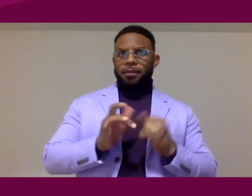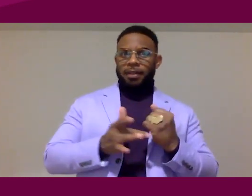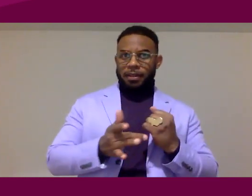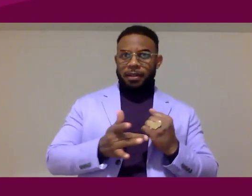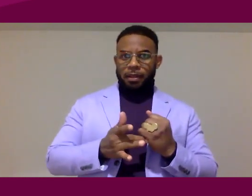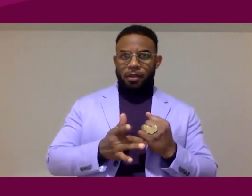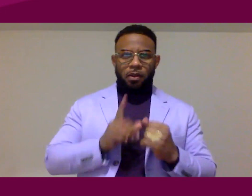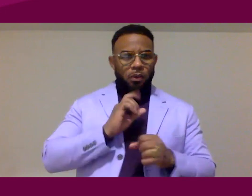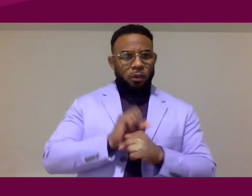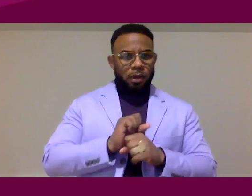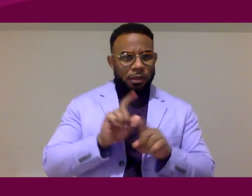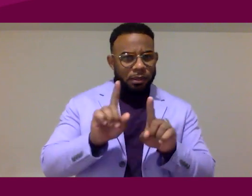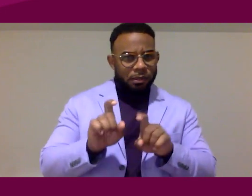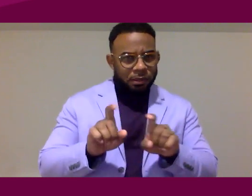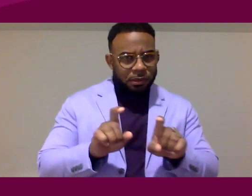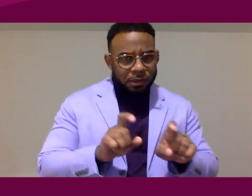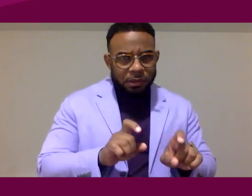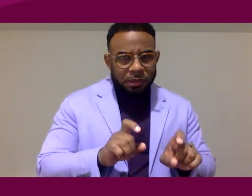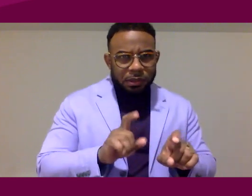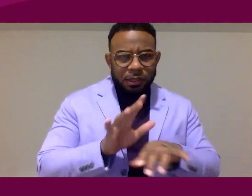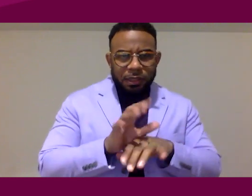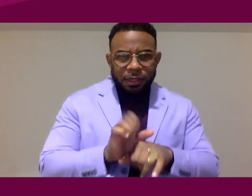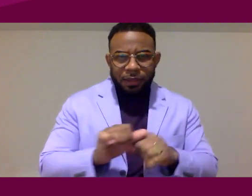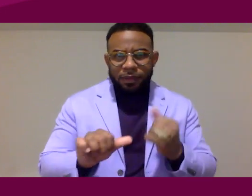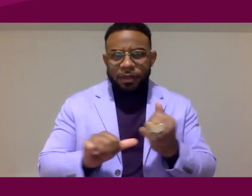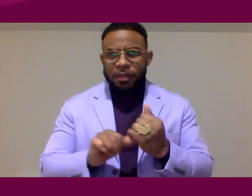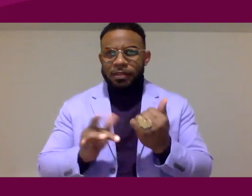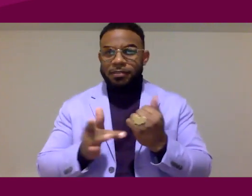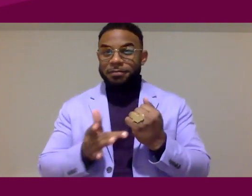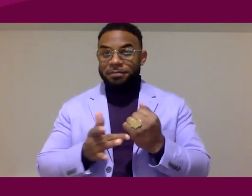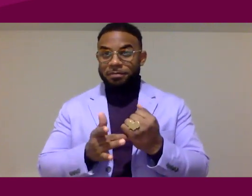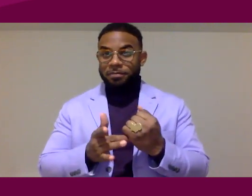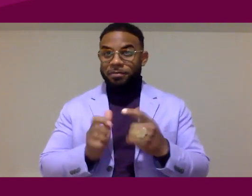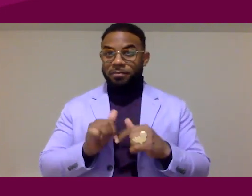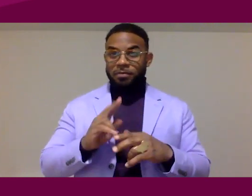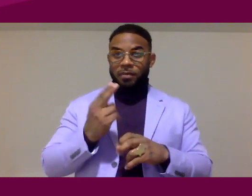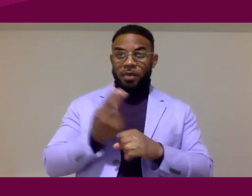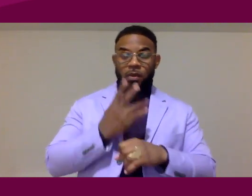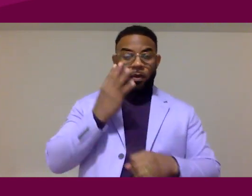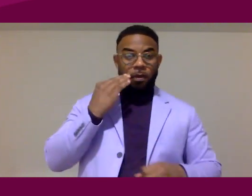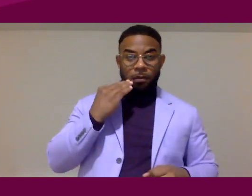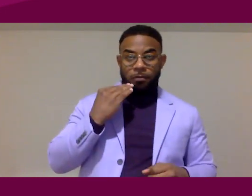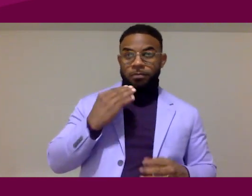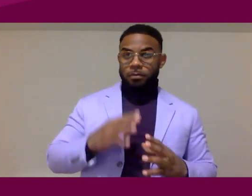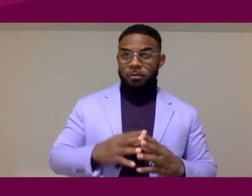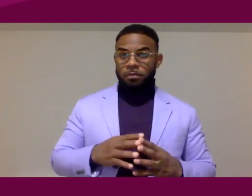We're really testing the adaptive and assistive technologies in these user experience sessions.